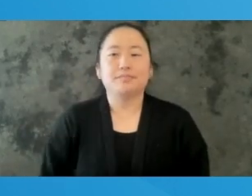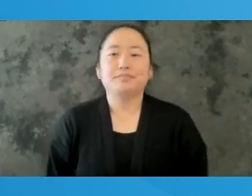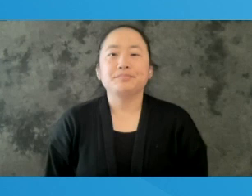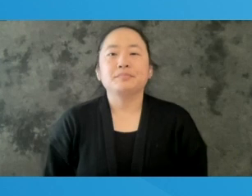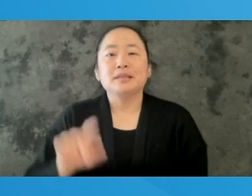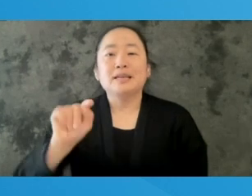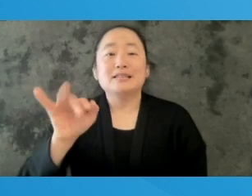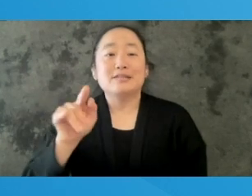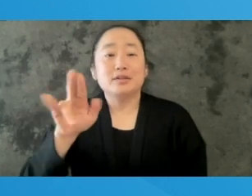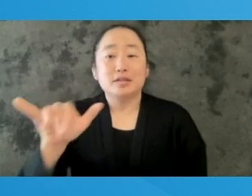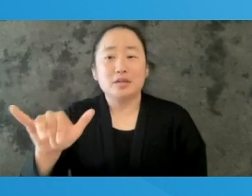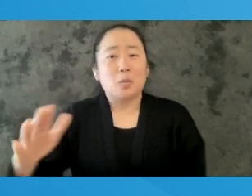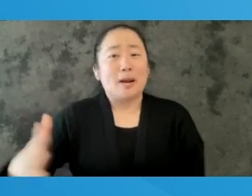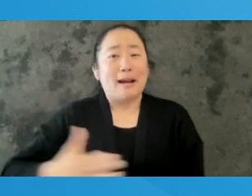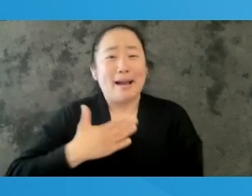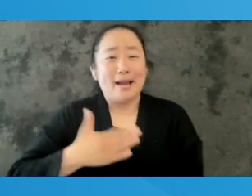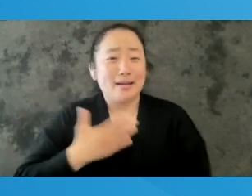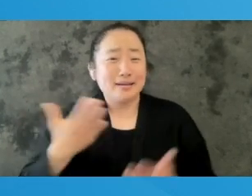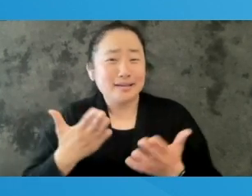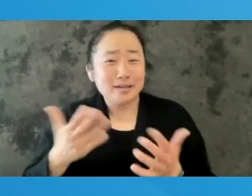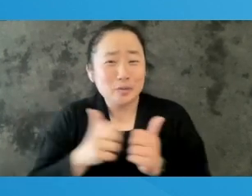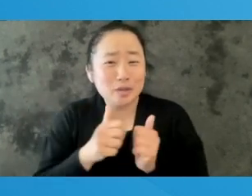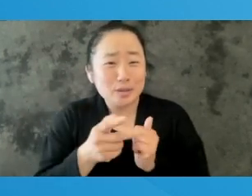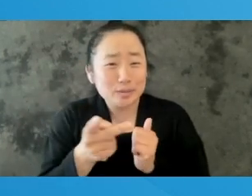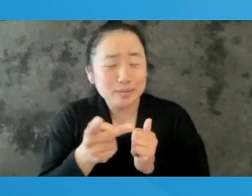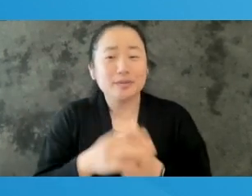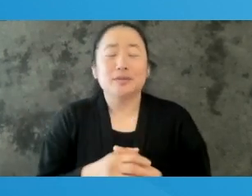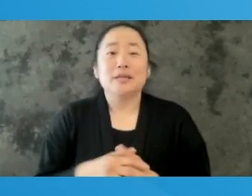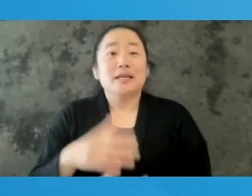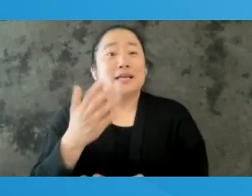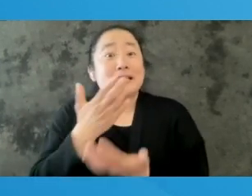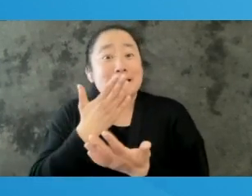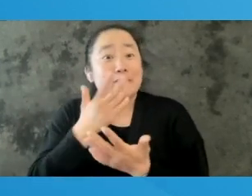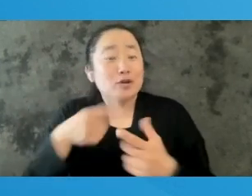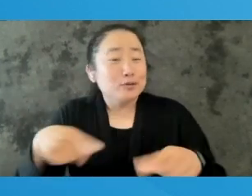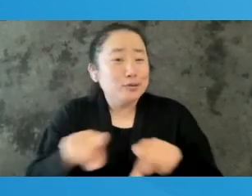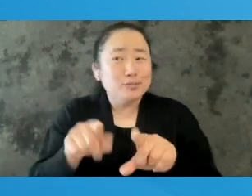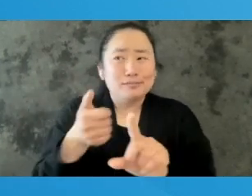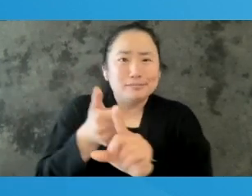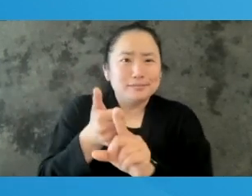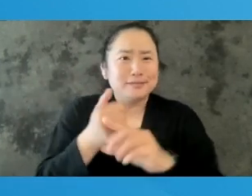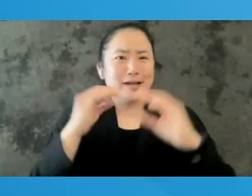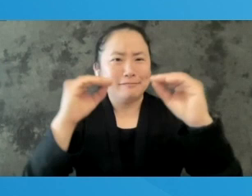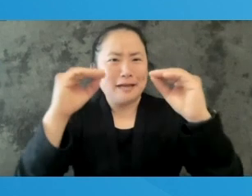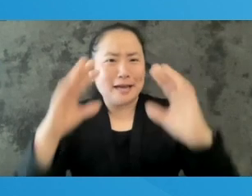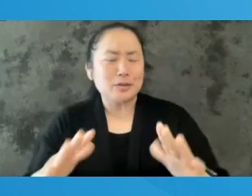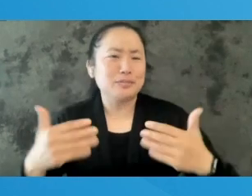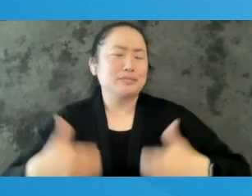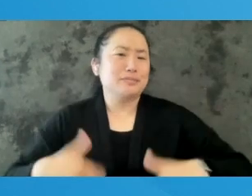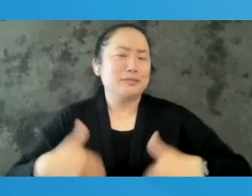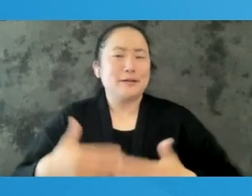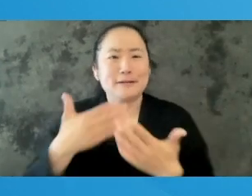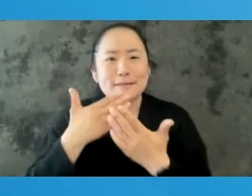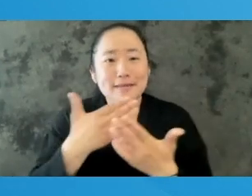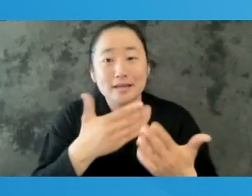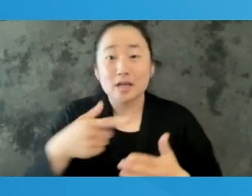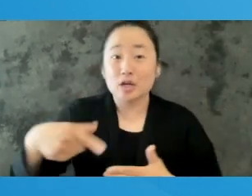you. We wanna thank you for everything you do. As teachers and educators and to those of you who are classroom teachers, thank you